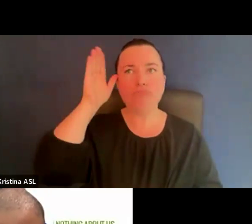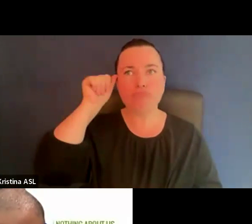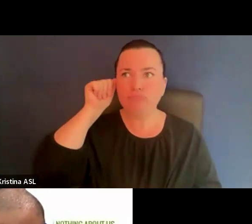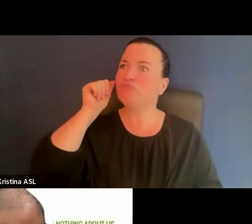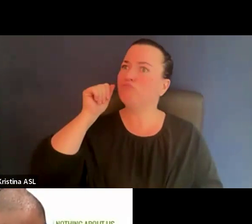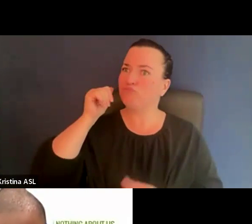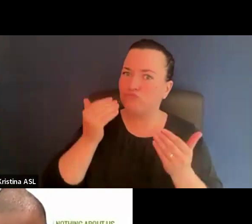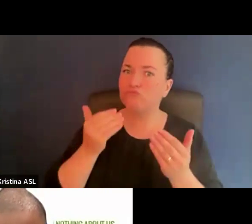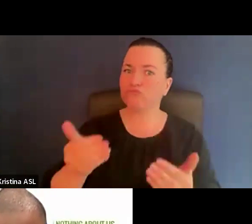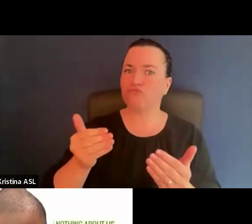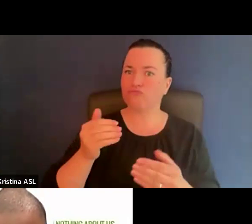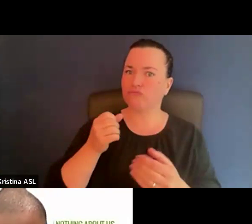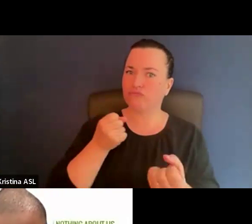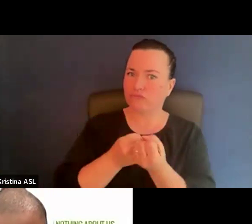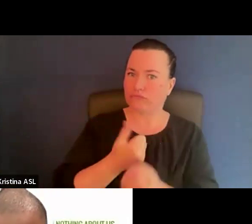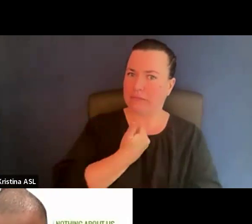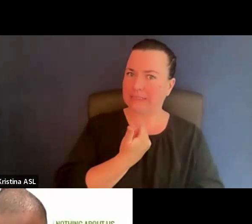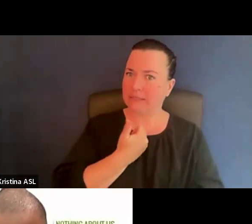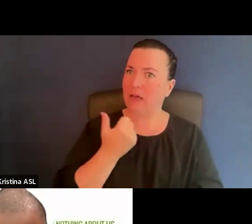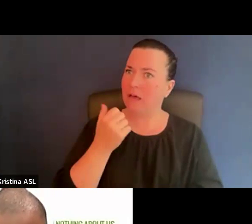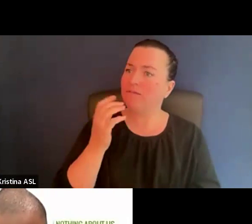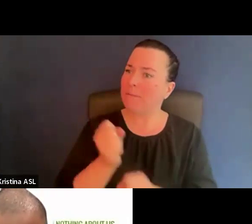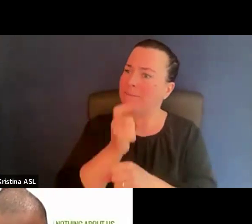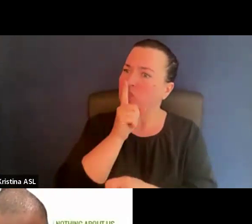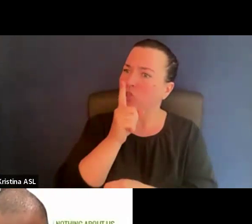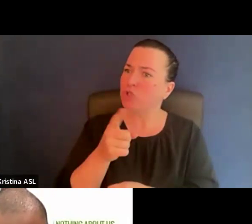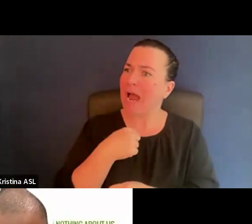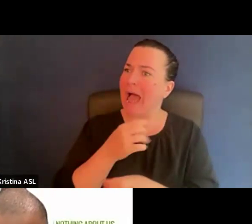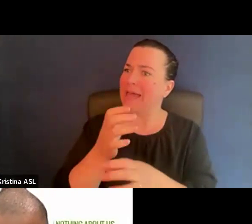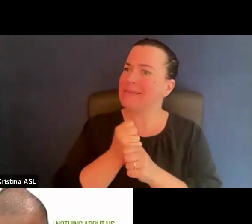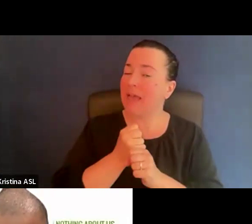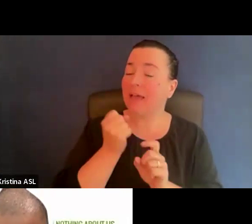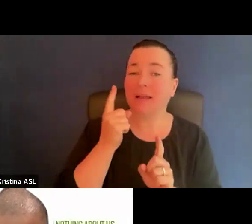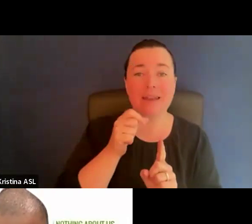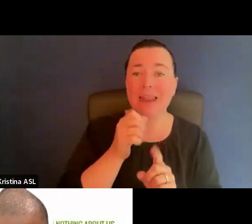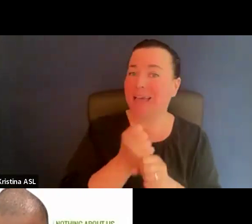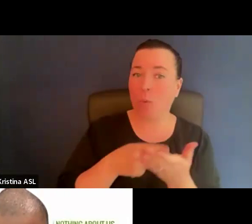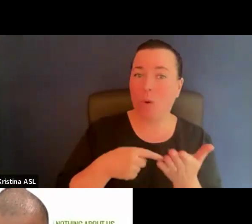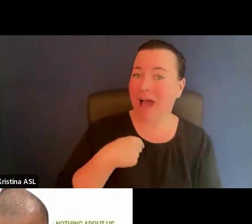to make sure that I'm getting not what I want, not what I want, what I need,